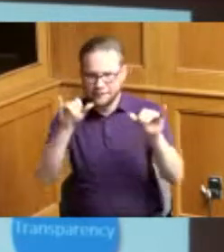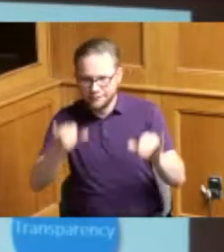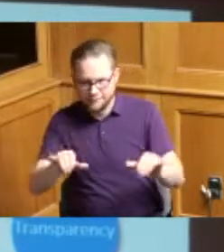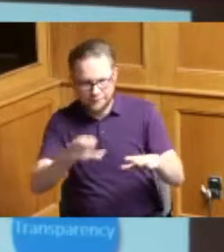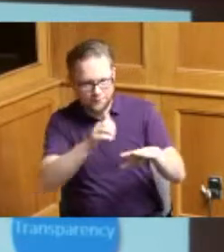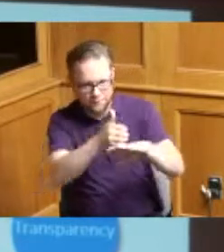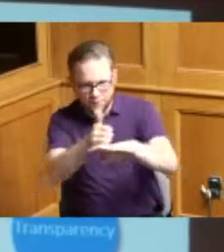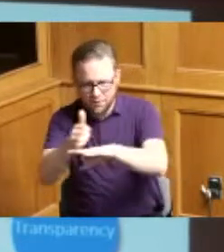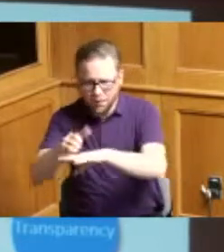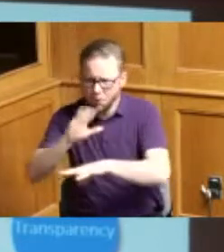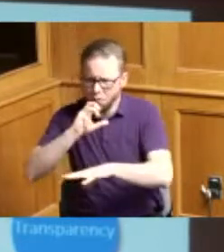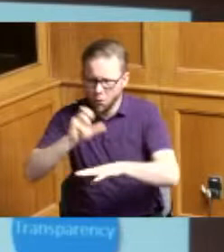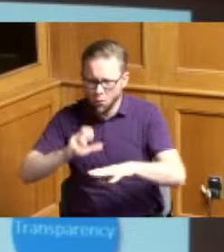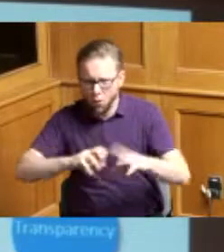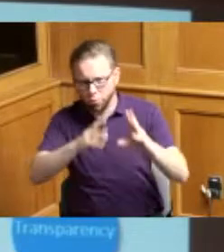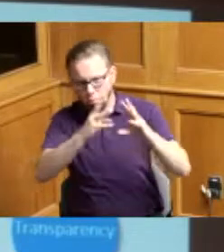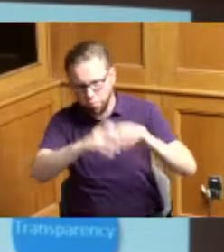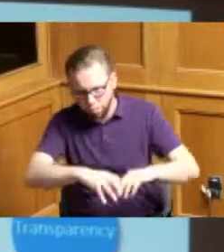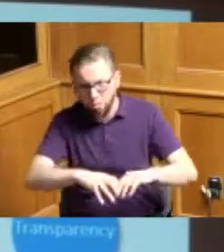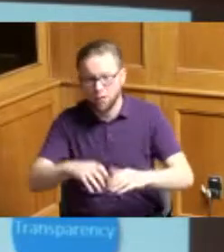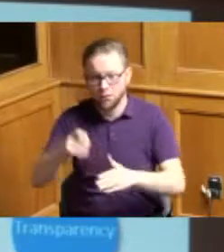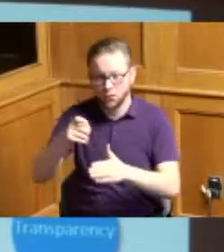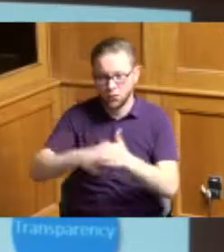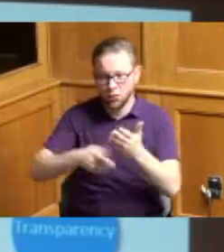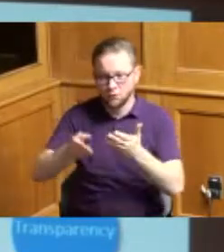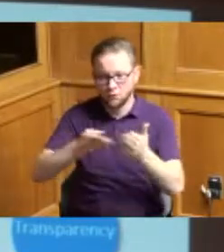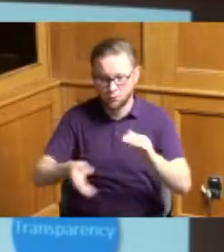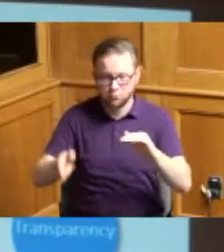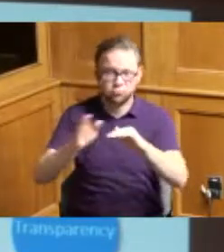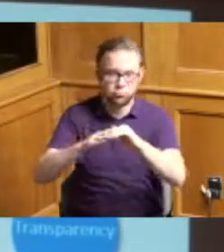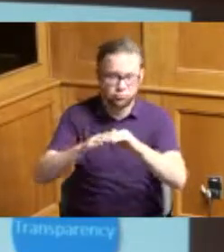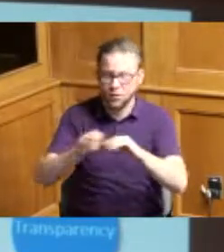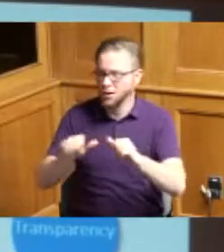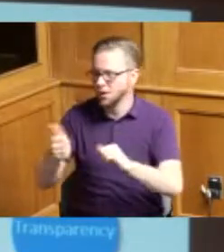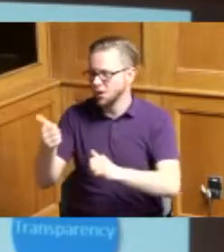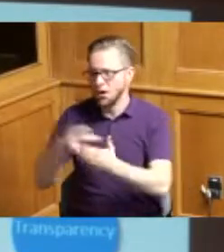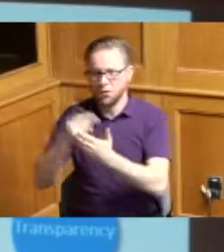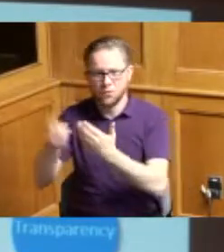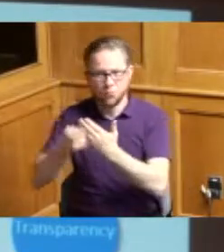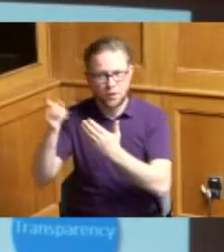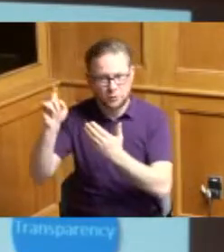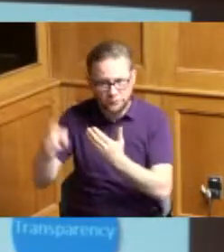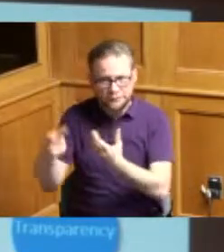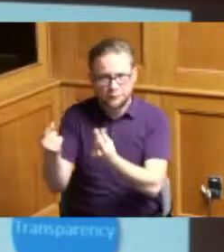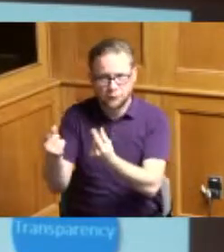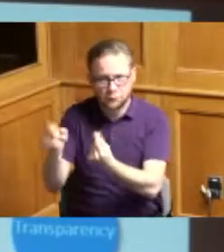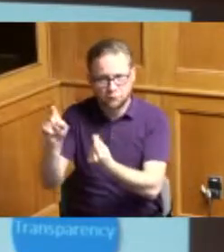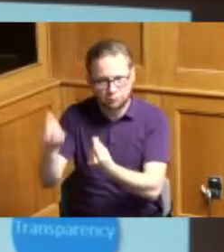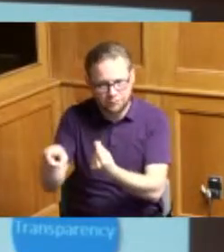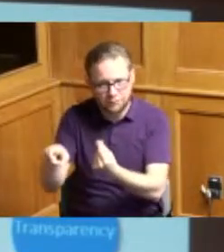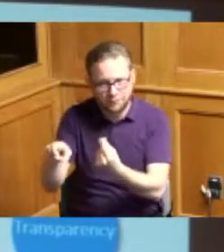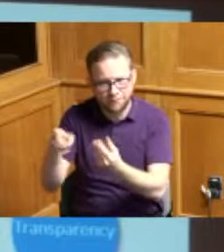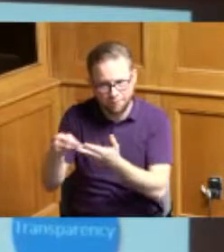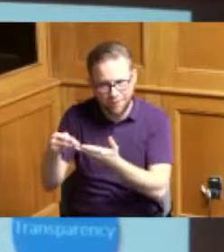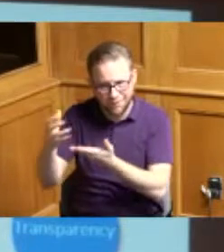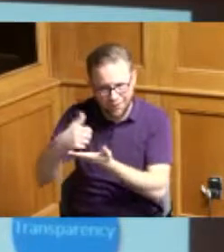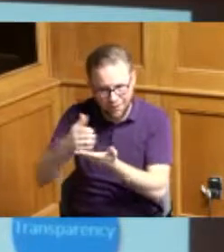service as well as increased projects that we need to do so the cons consent decree is a a driver